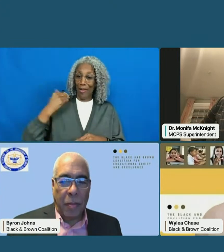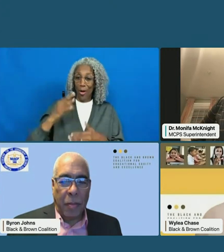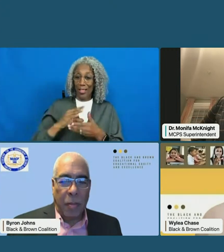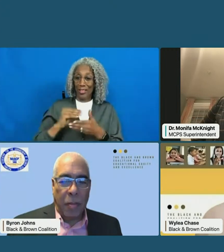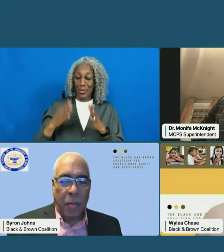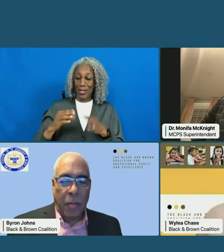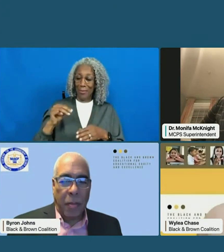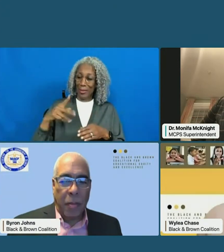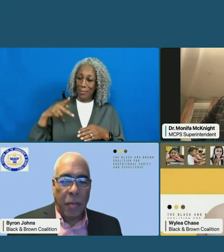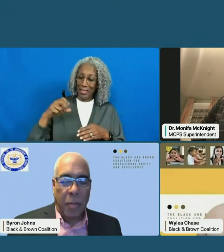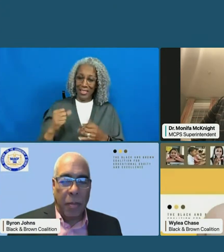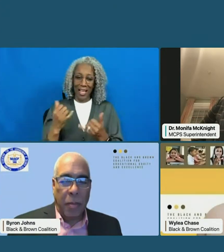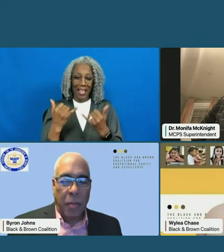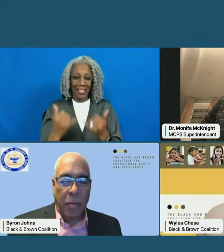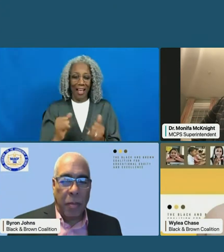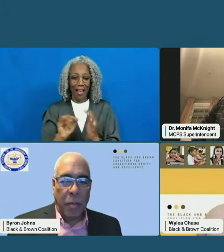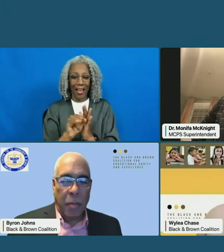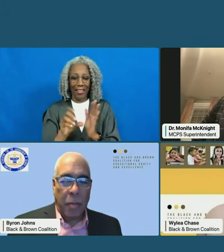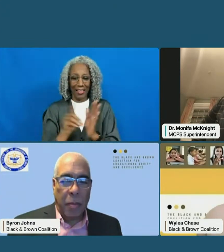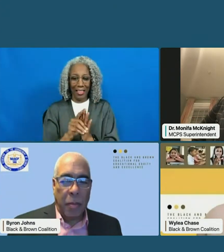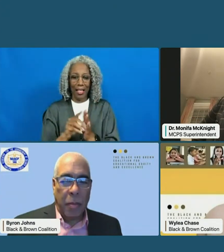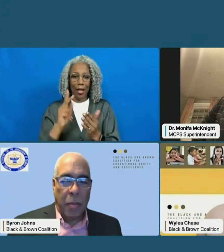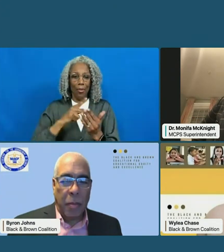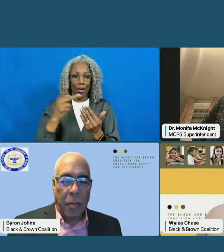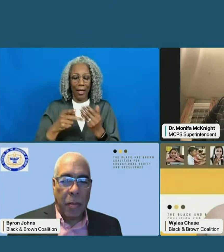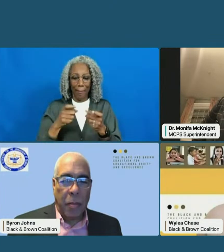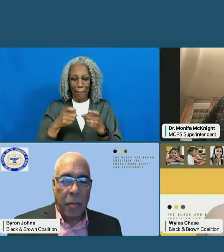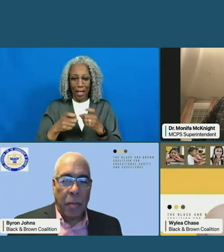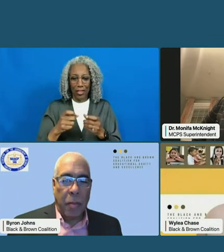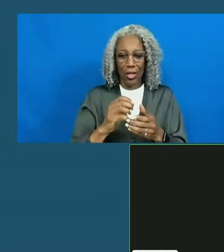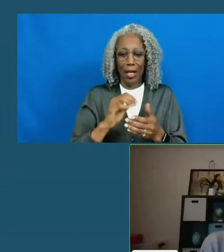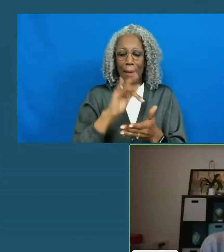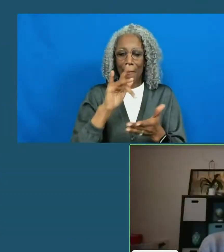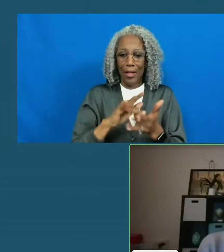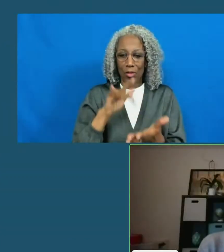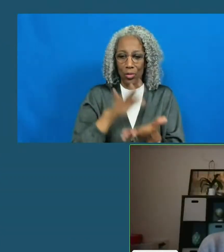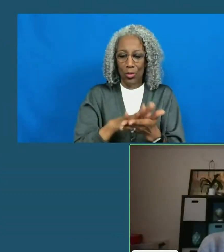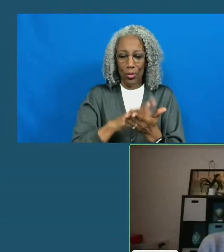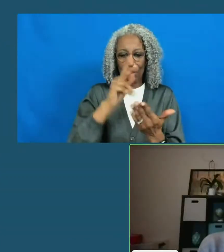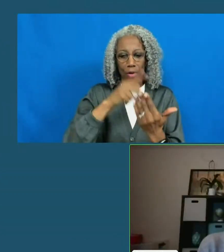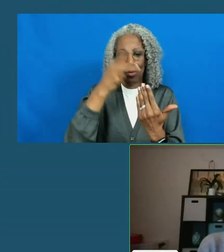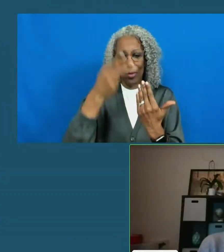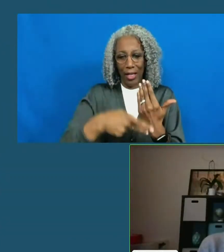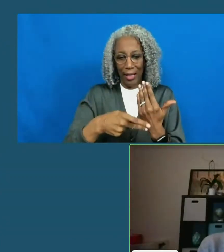nas Florence Pharaoh. I'm a former M.C.P.S. student and currently and I identity program